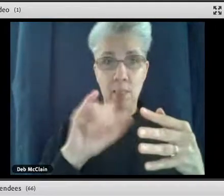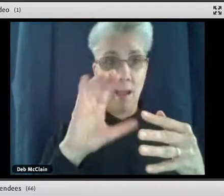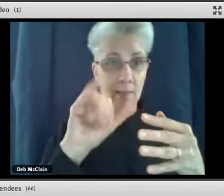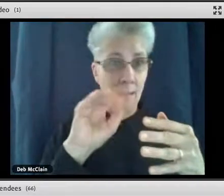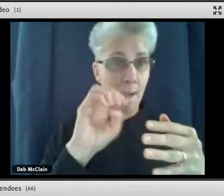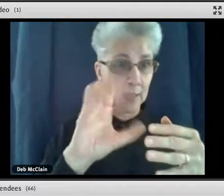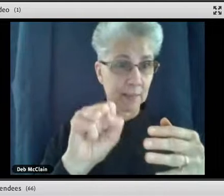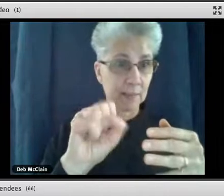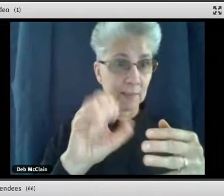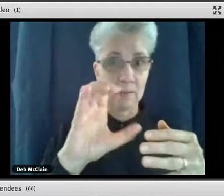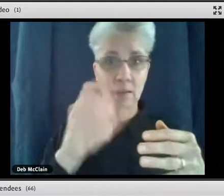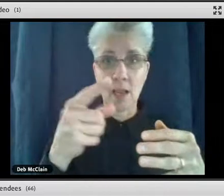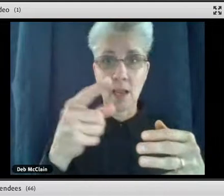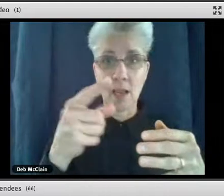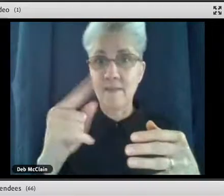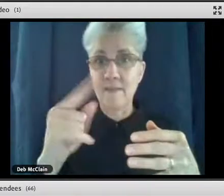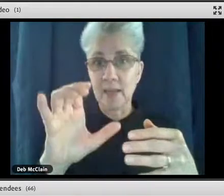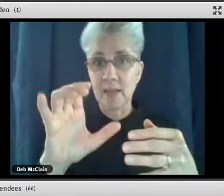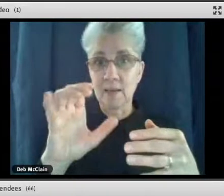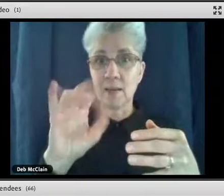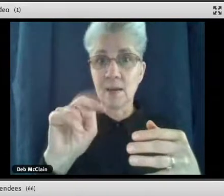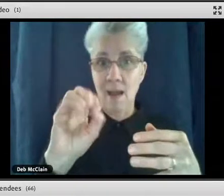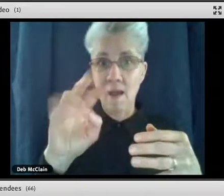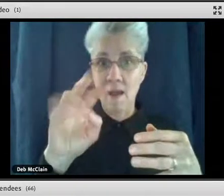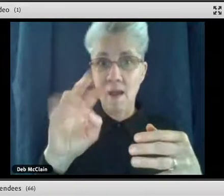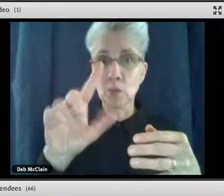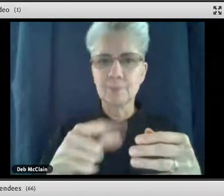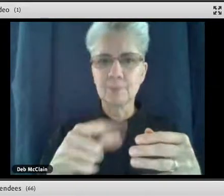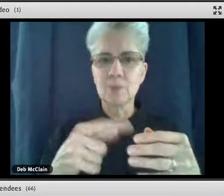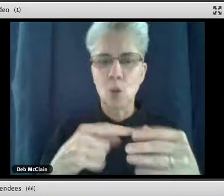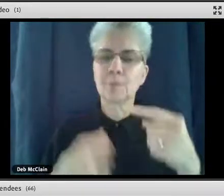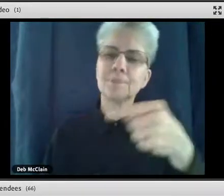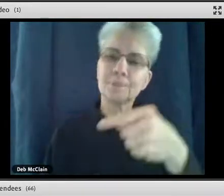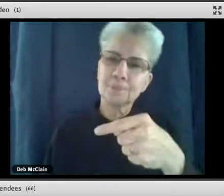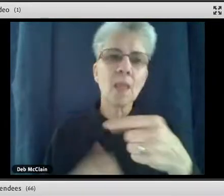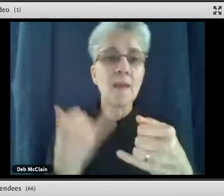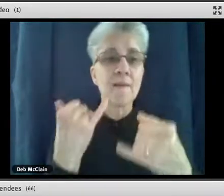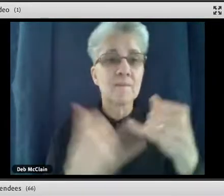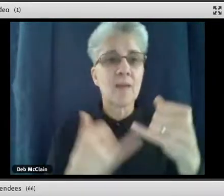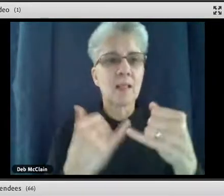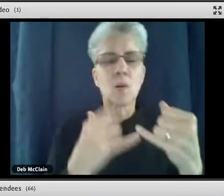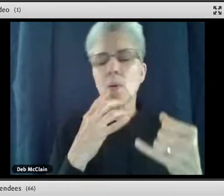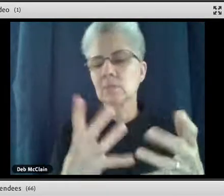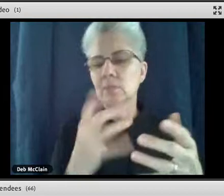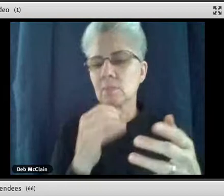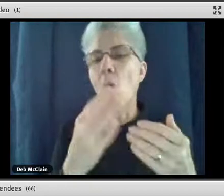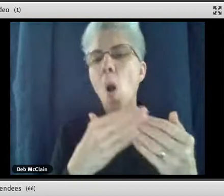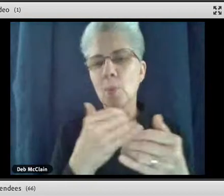So if you do do some cataloging for, like, comics and graphic novels, you can use that one.